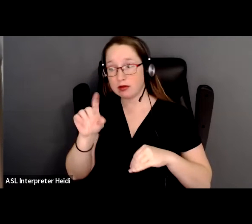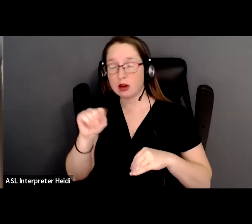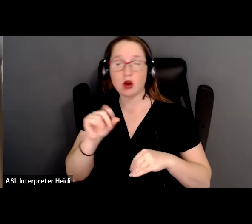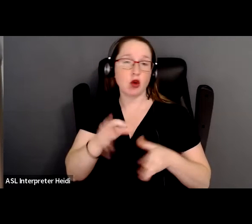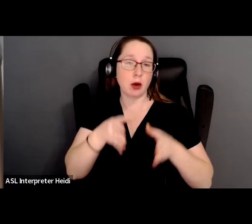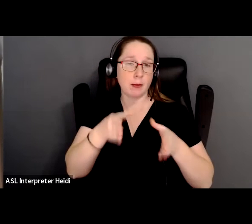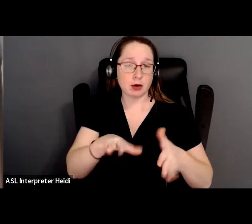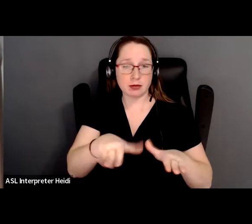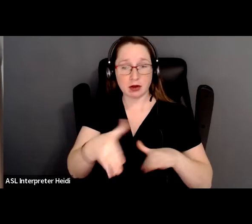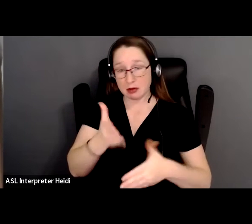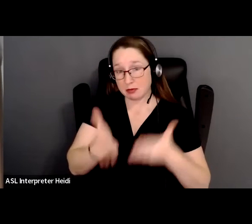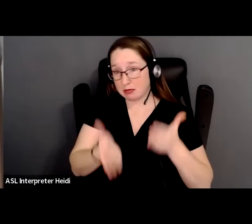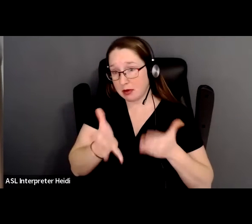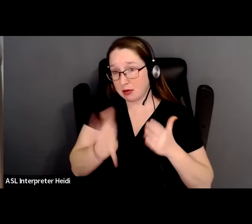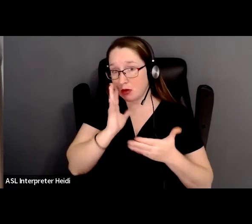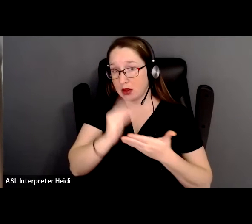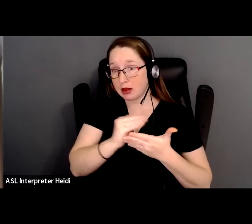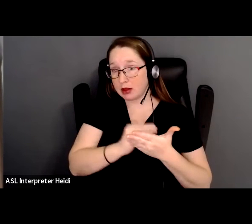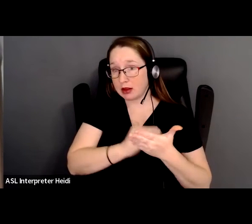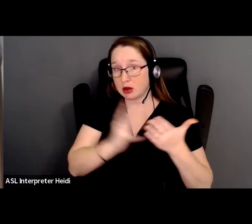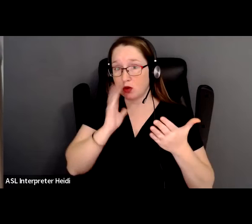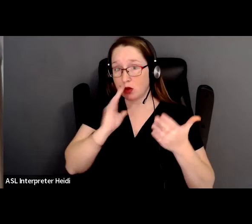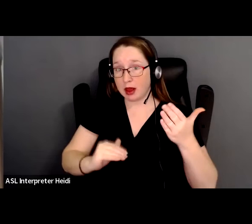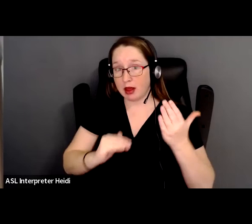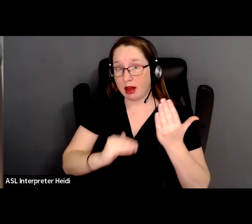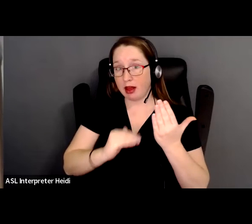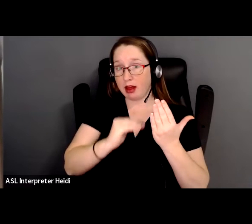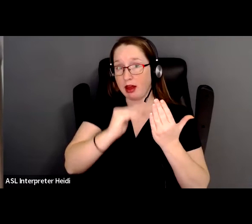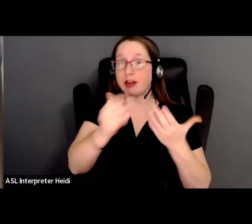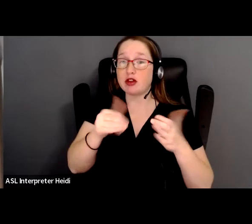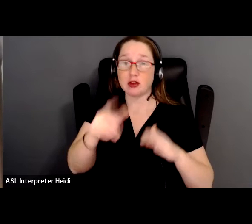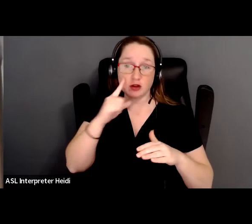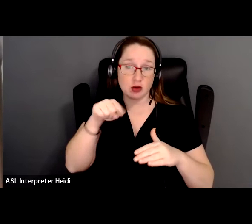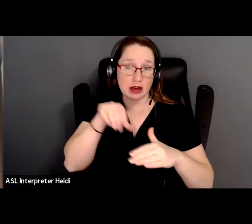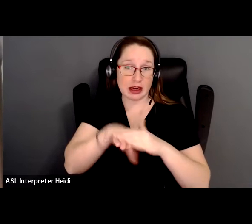maybe the list will move and there'll be a chance for you to get in thought.